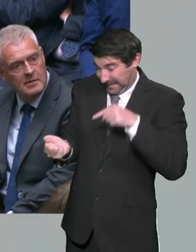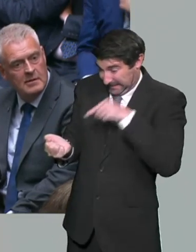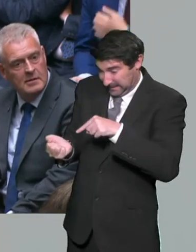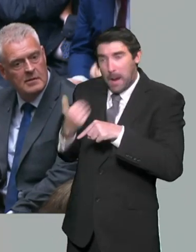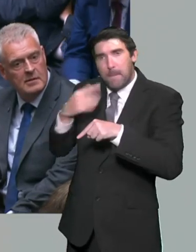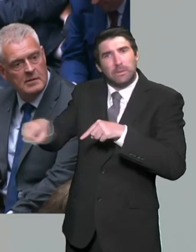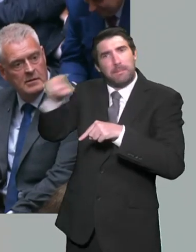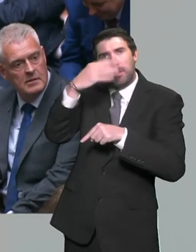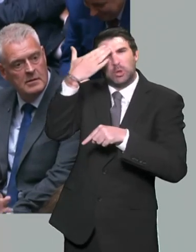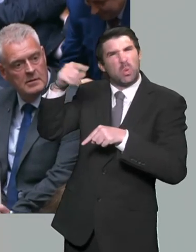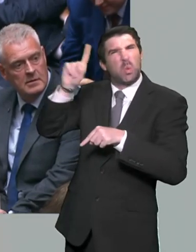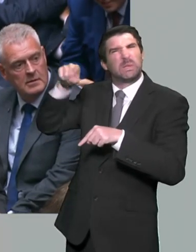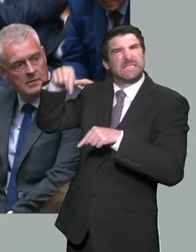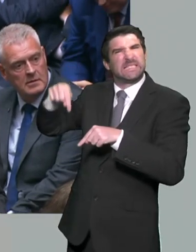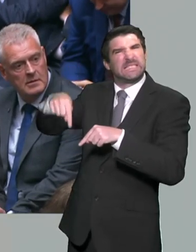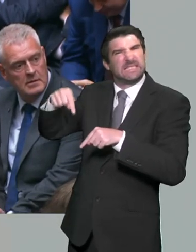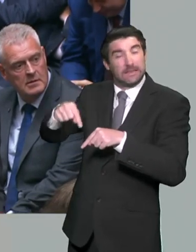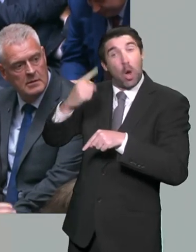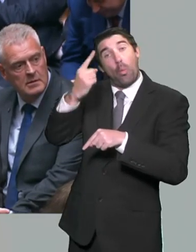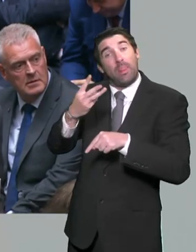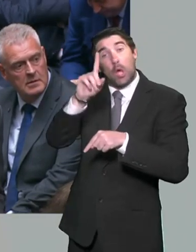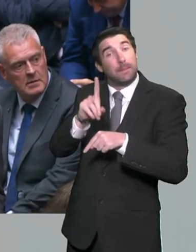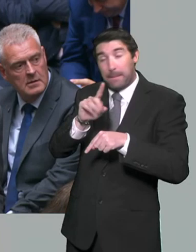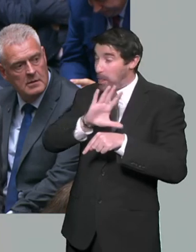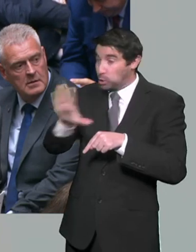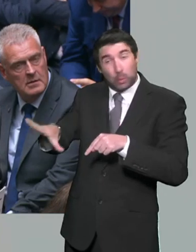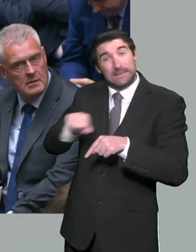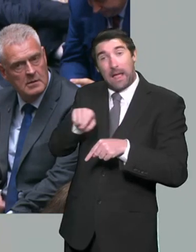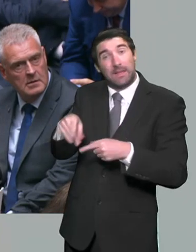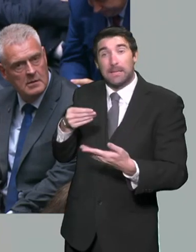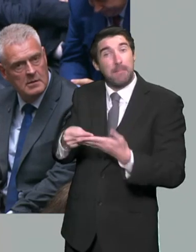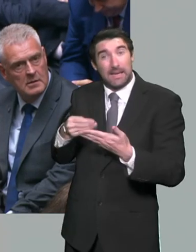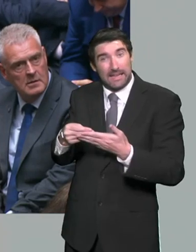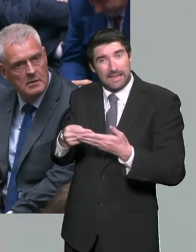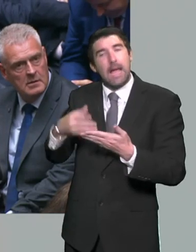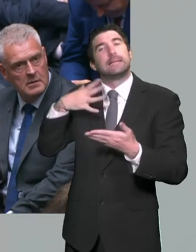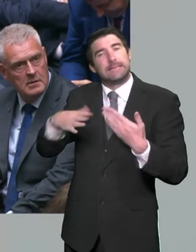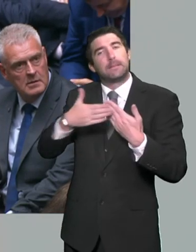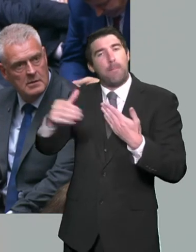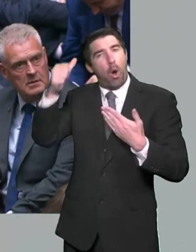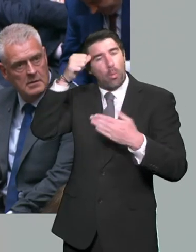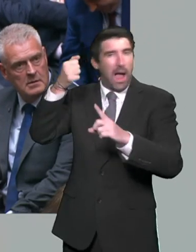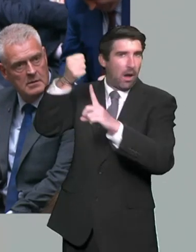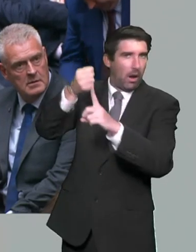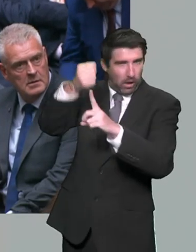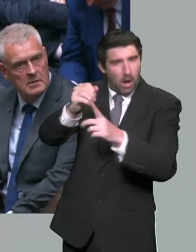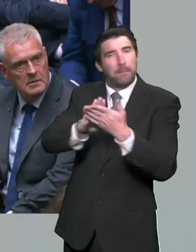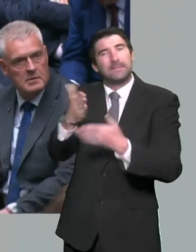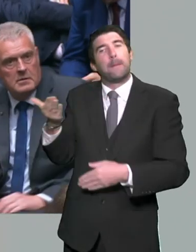Friend join me in encouraging people in Gedling and throughout the country to check their eligibility and make that claim, so that we can get more money into the pockets of pensioners?